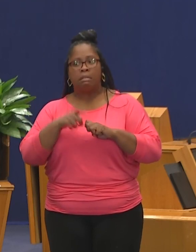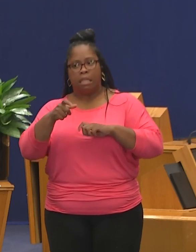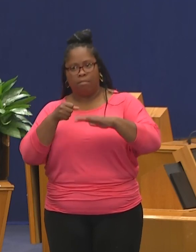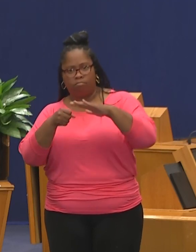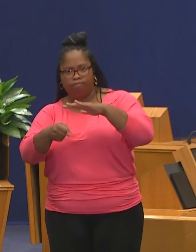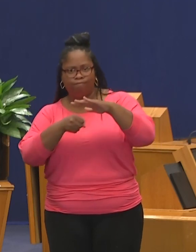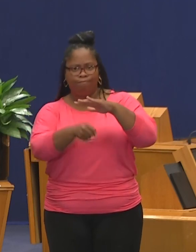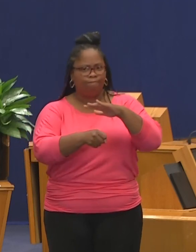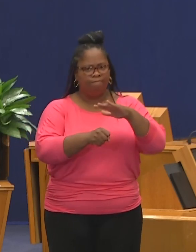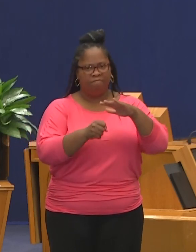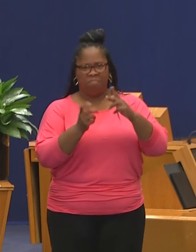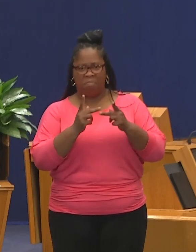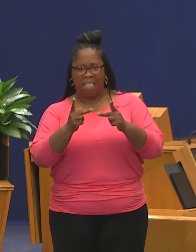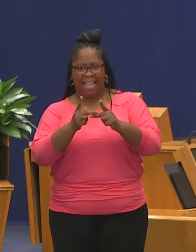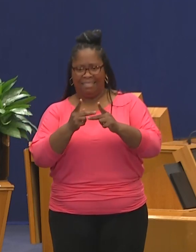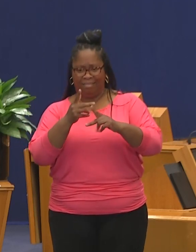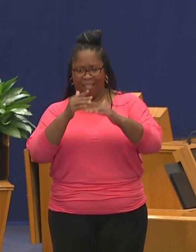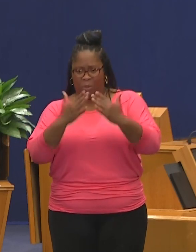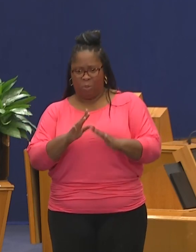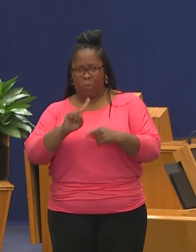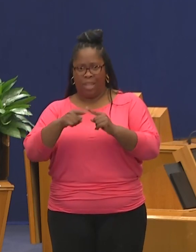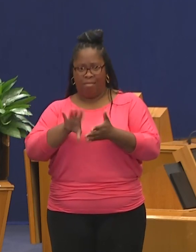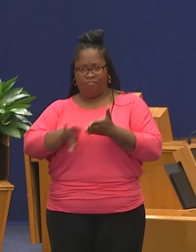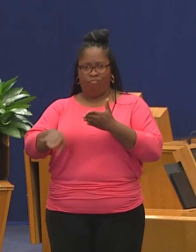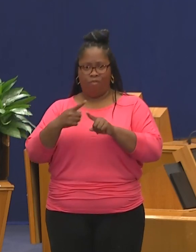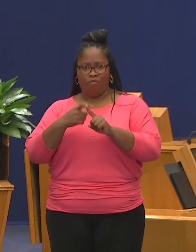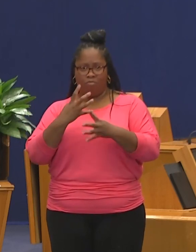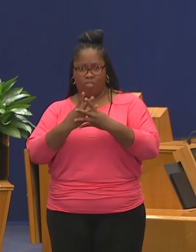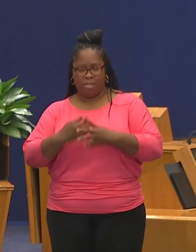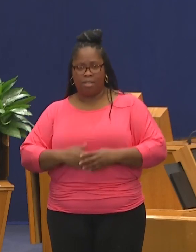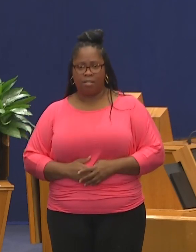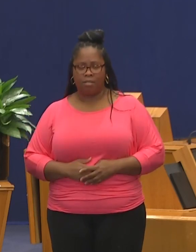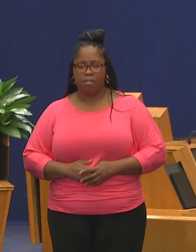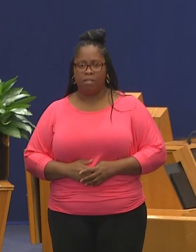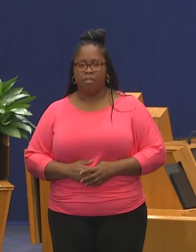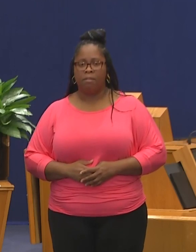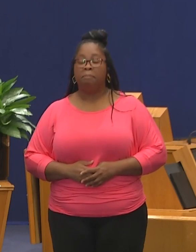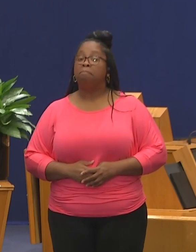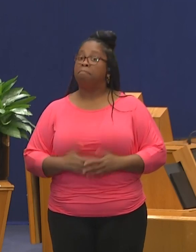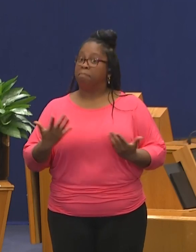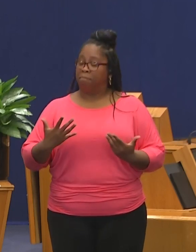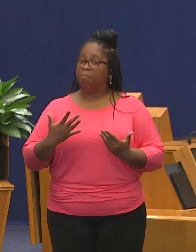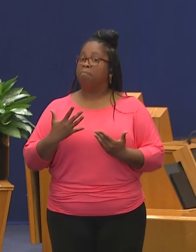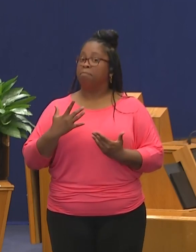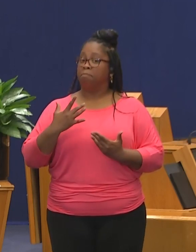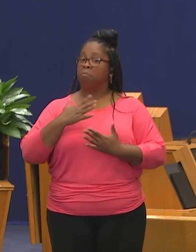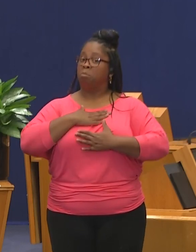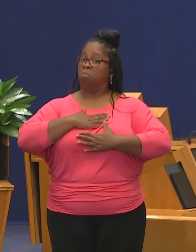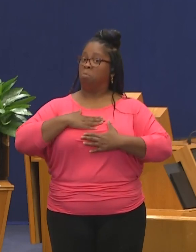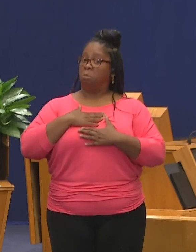FRAGILE OR HAVE SERIOUS MENTAL ILLNESS AND NEED PLACEMENT IN HOUSING ENVIRONMENT UPON RELEASE.